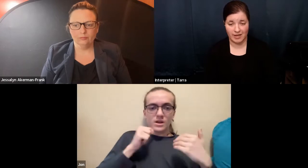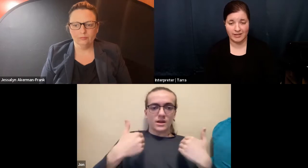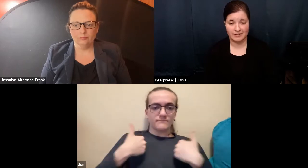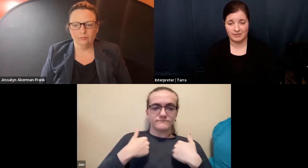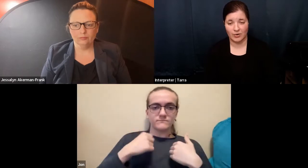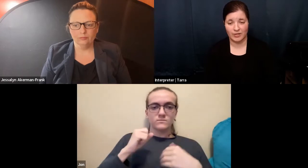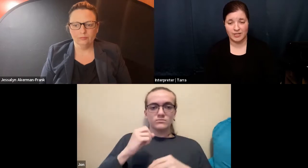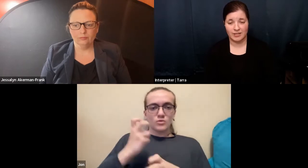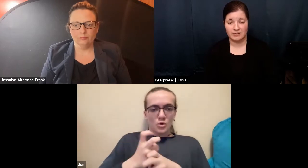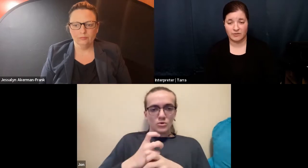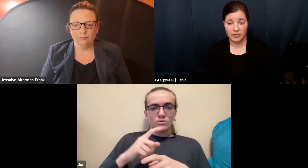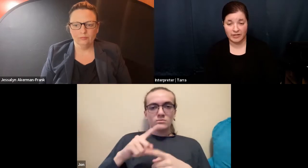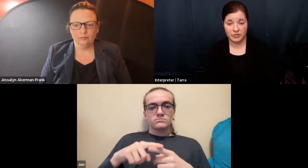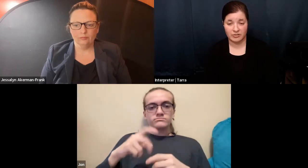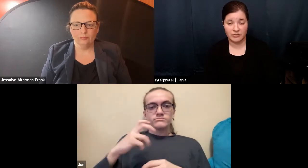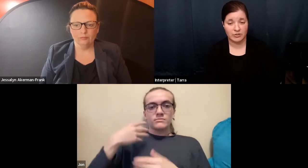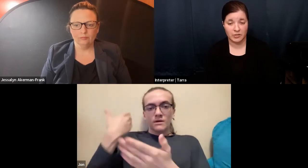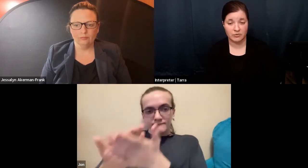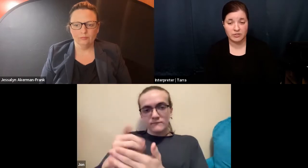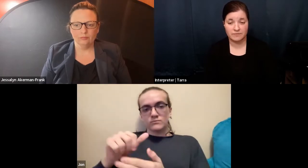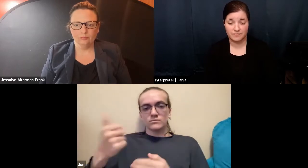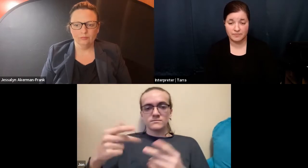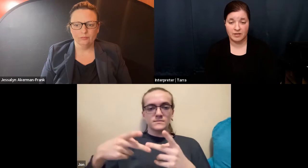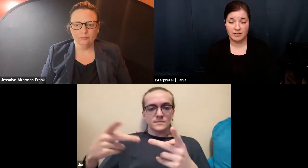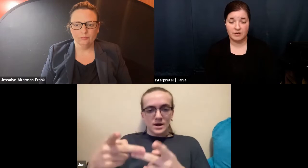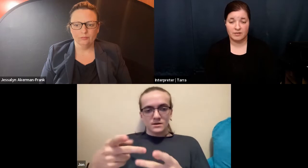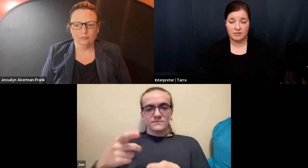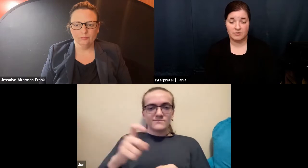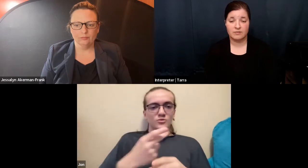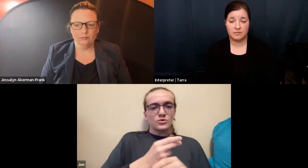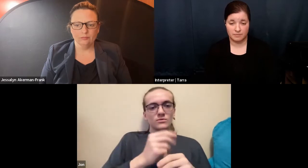In my area where I live, there's no Metro Transit. There's no bus or anything like that.